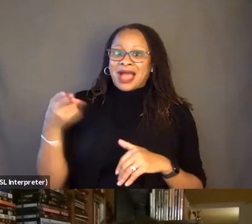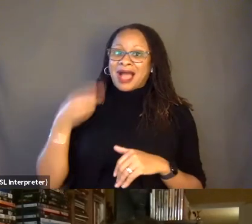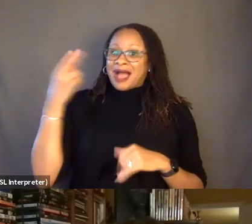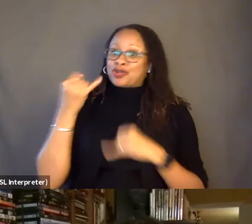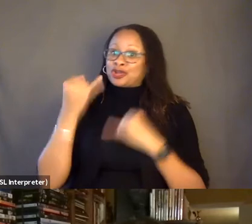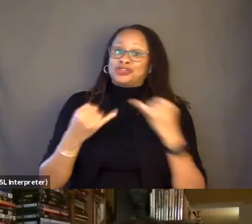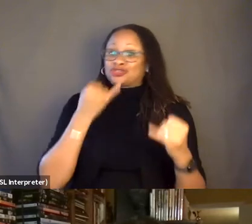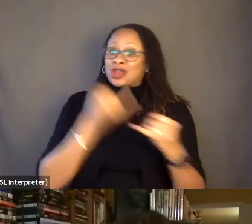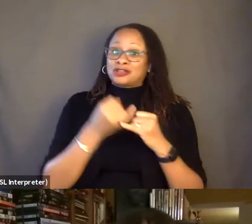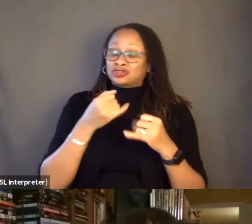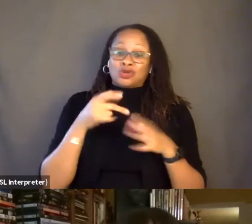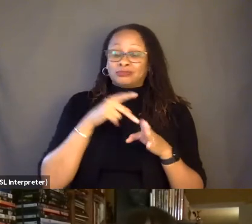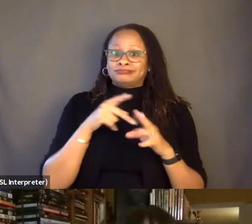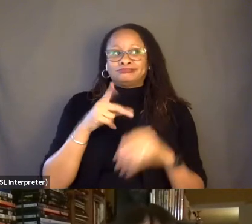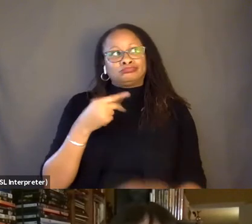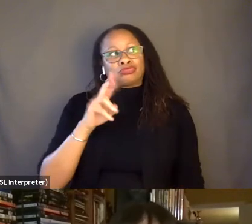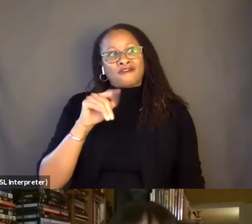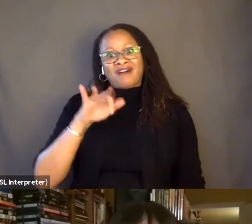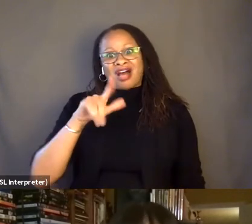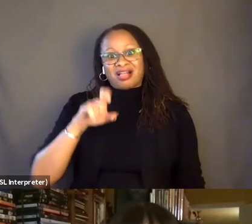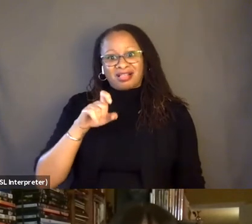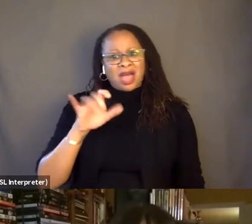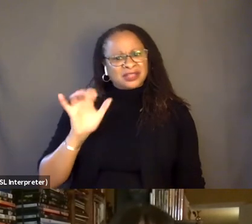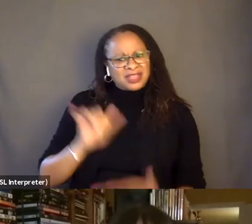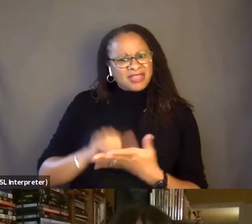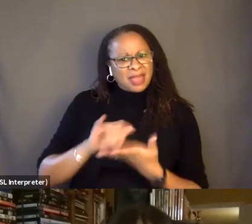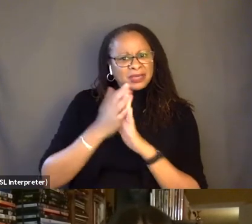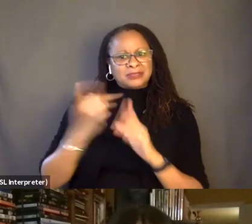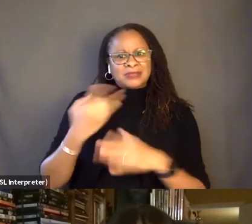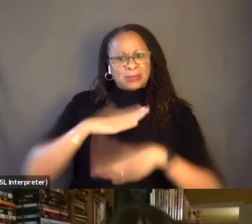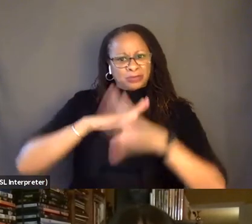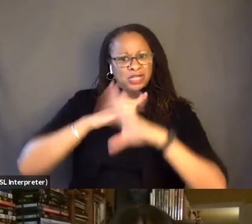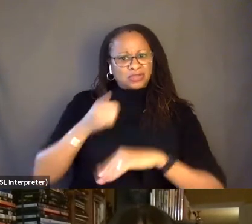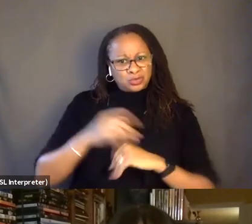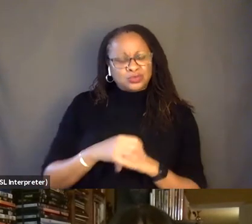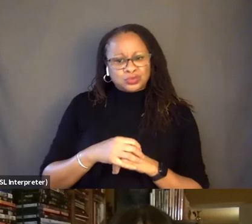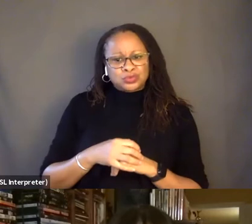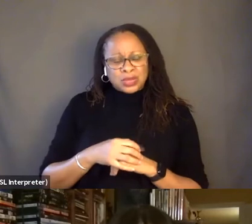during this time, almost as a protective device? 'Cause I felt like you were in danger.